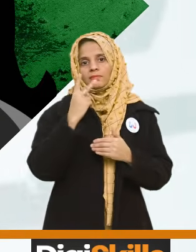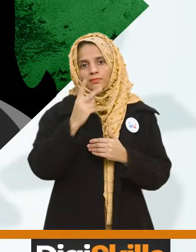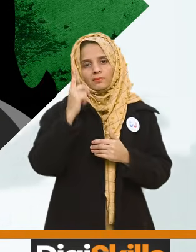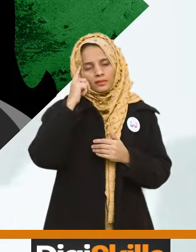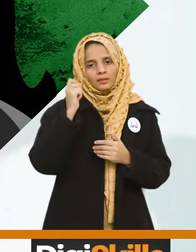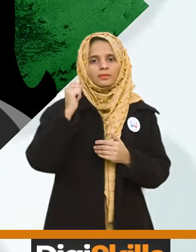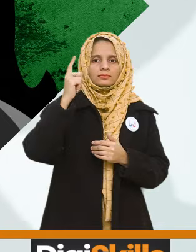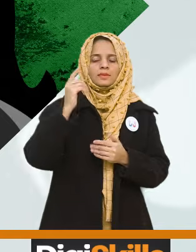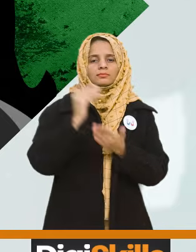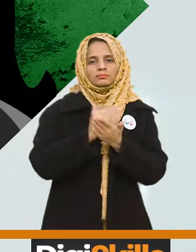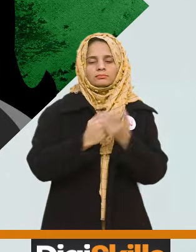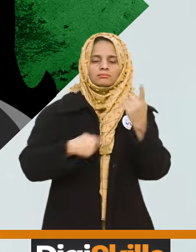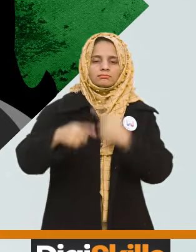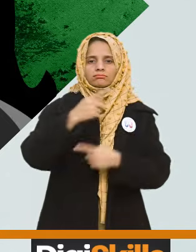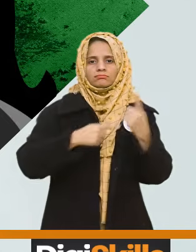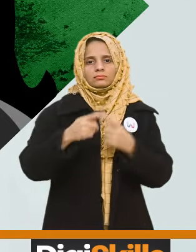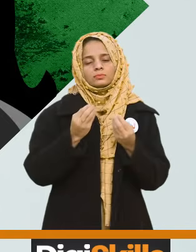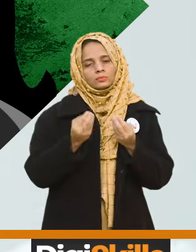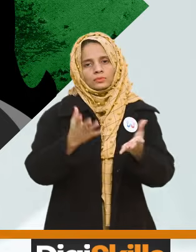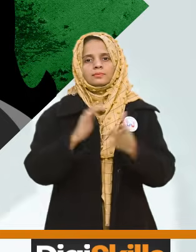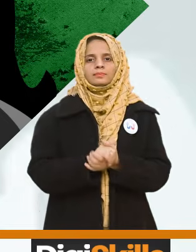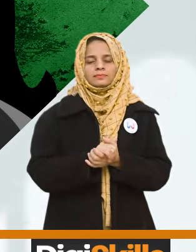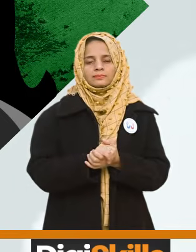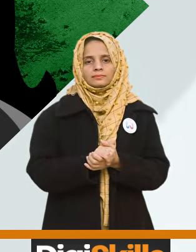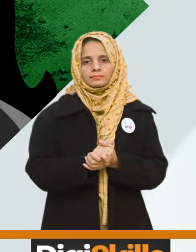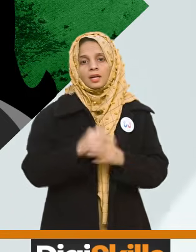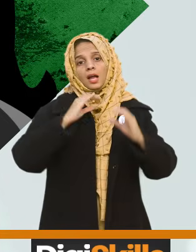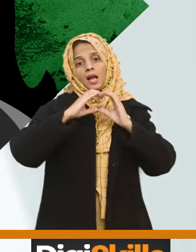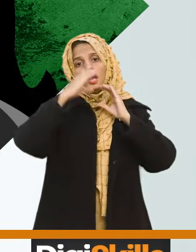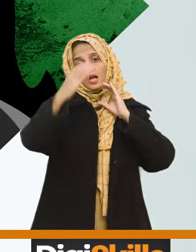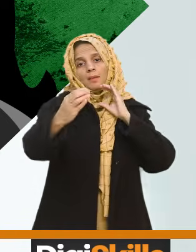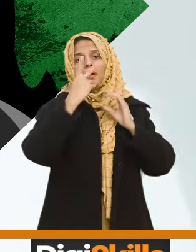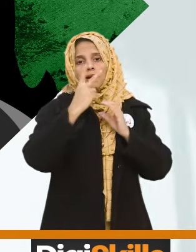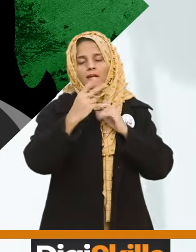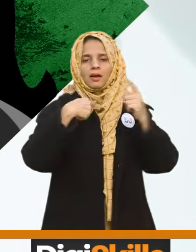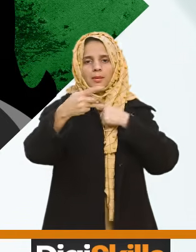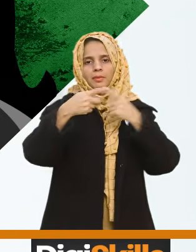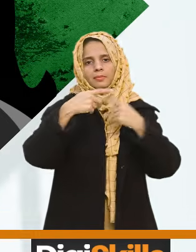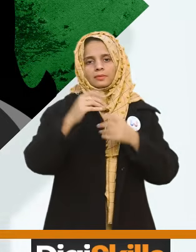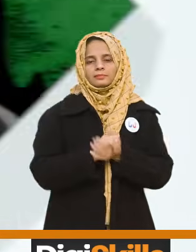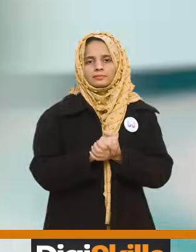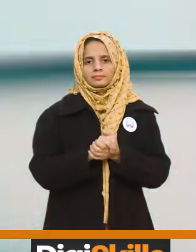marketplace as a resource that binds or acts as a bridge between a freelancer and an employer.